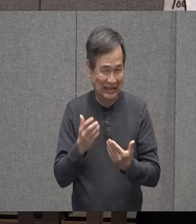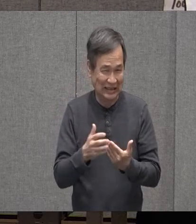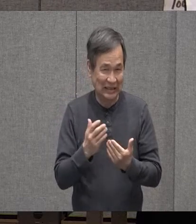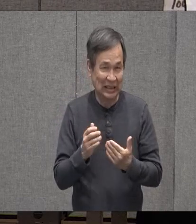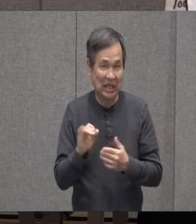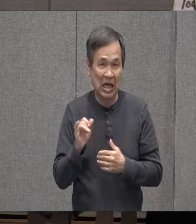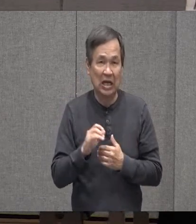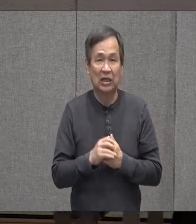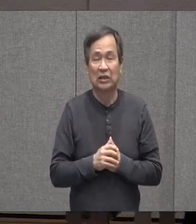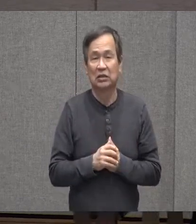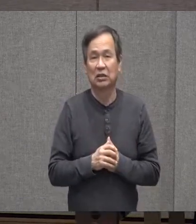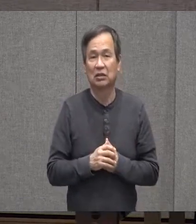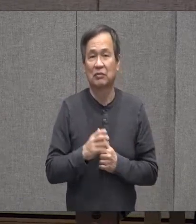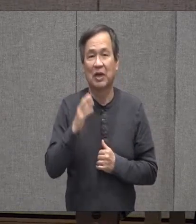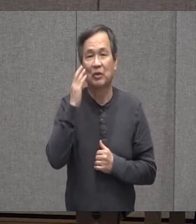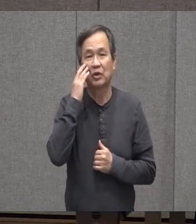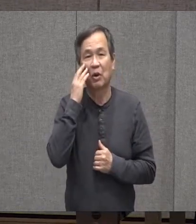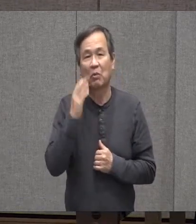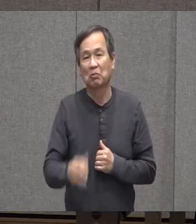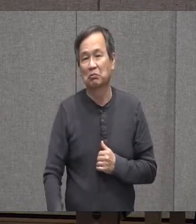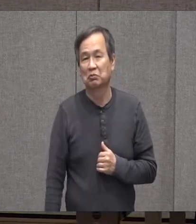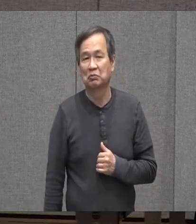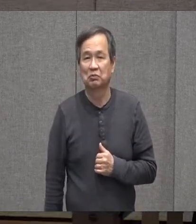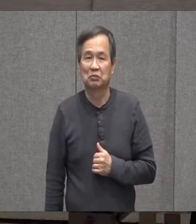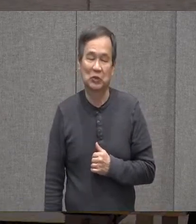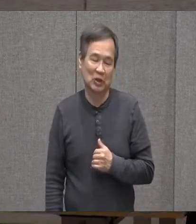like maybe you knew 15 plus 15 equals 30,